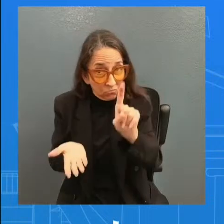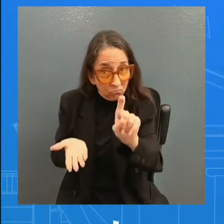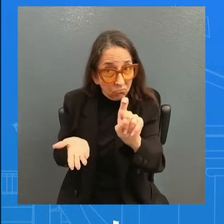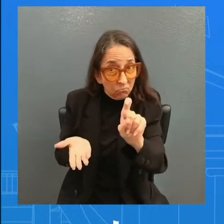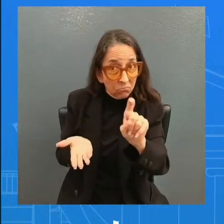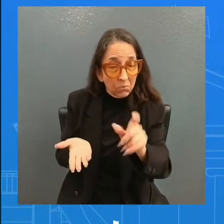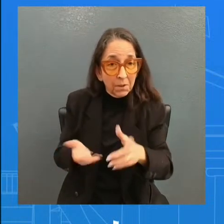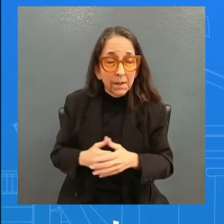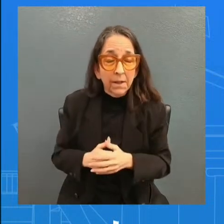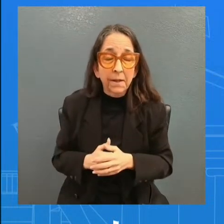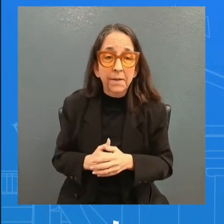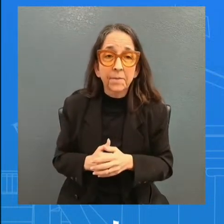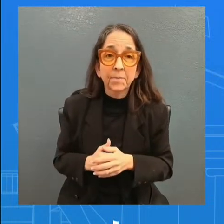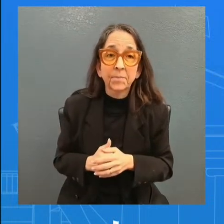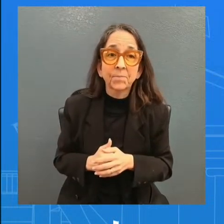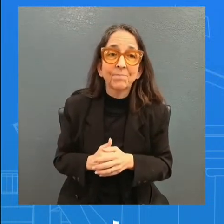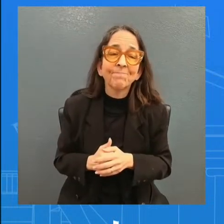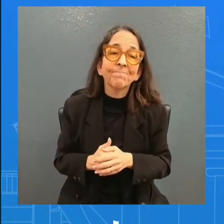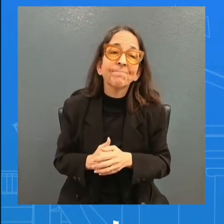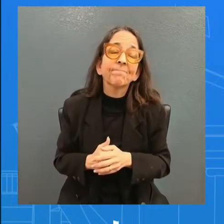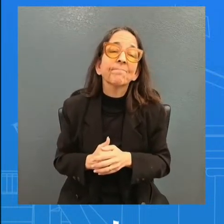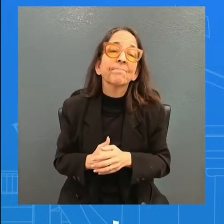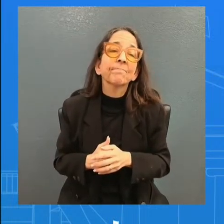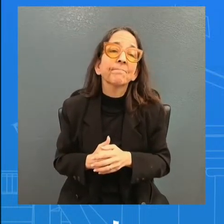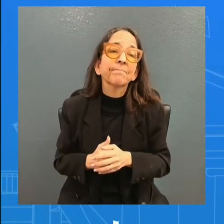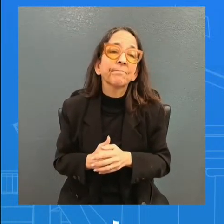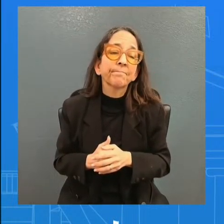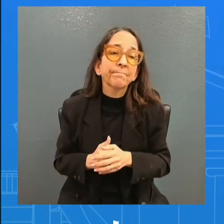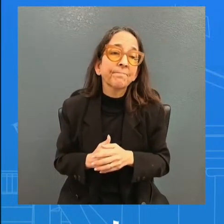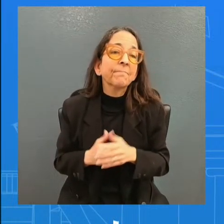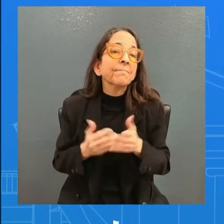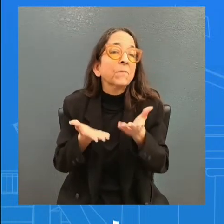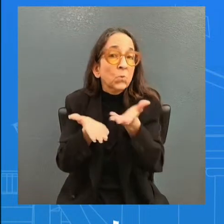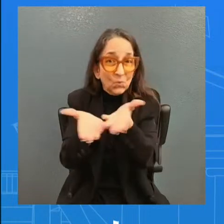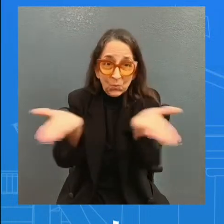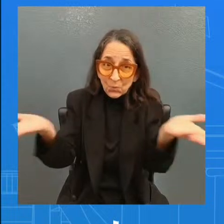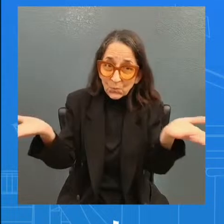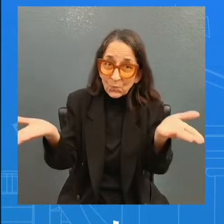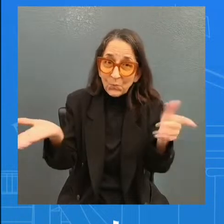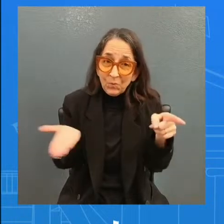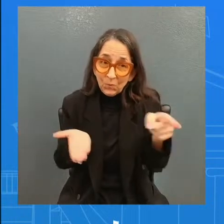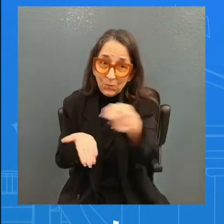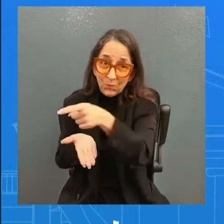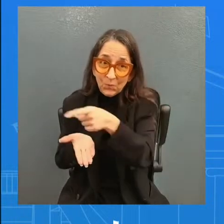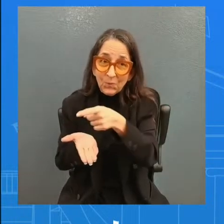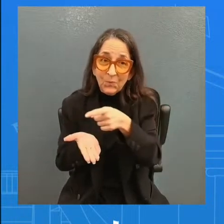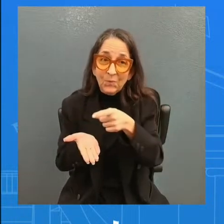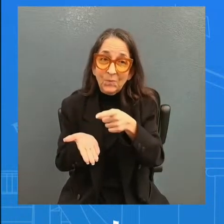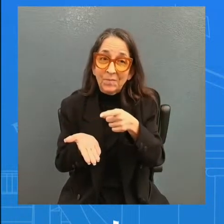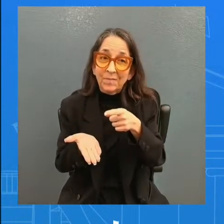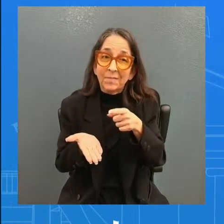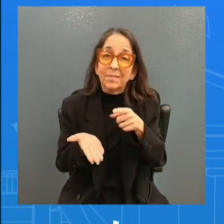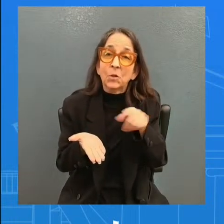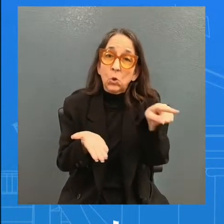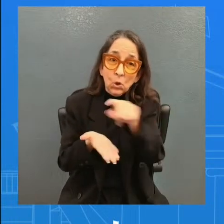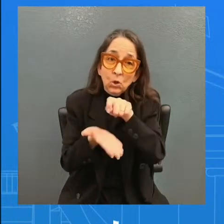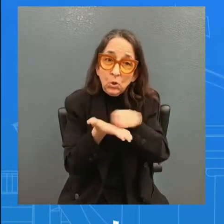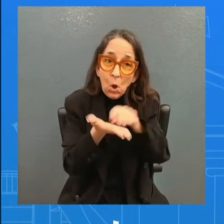a journalist bod- -- a journalist body is that you are able to fact-check and say that what was stated by the president-elect